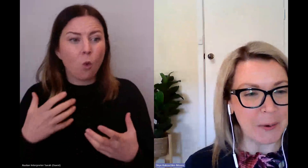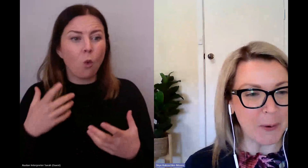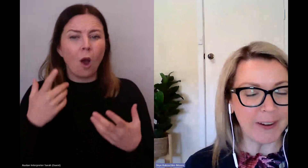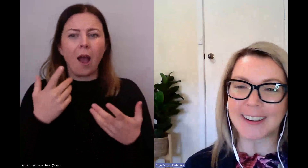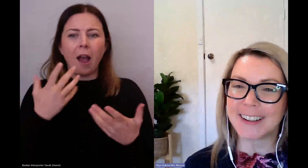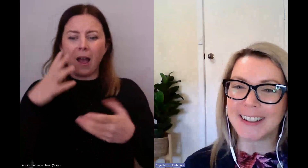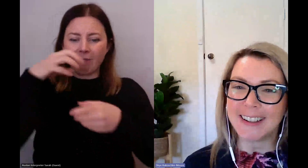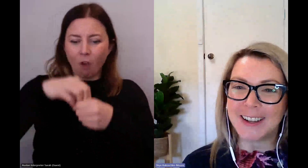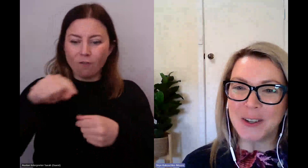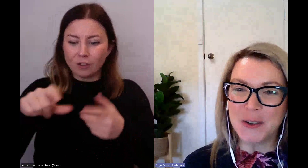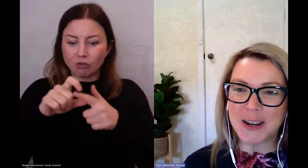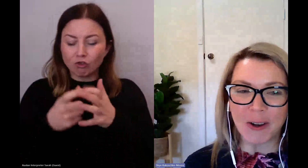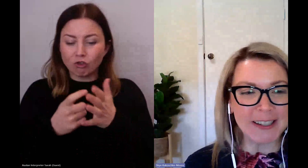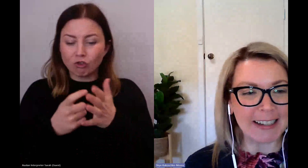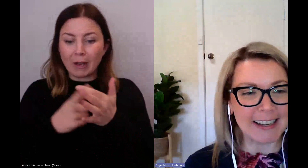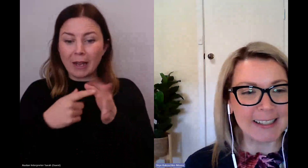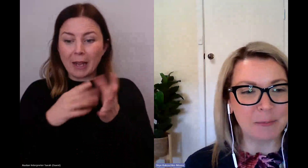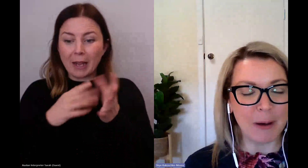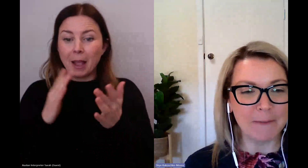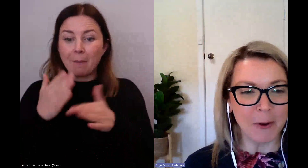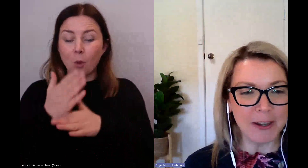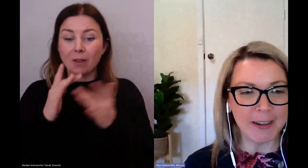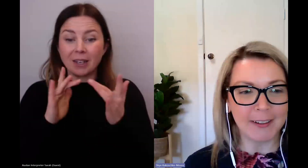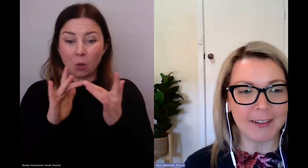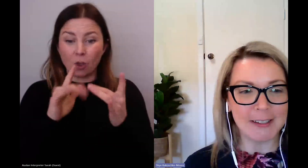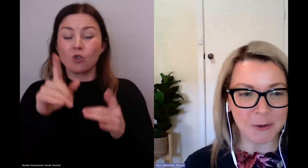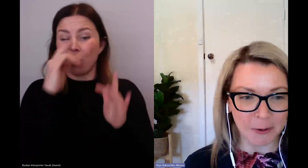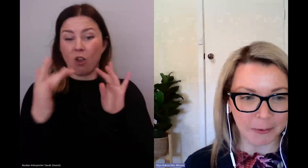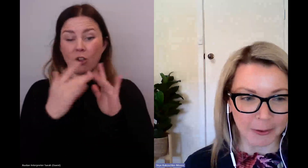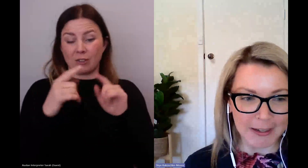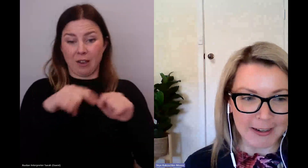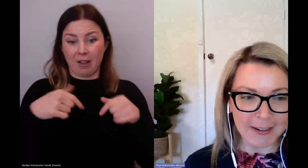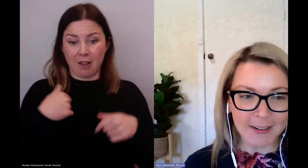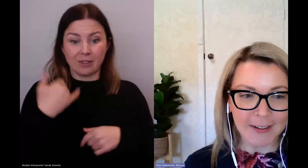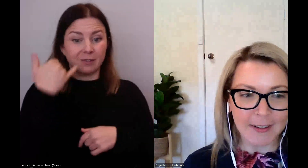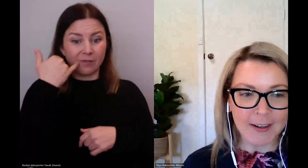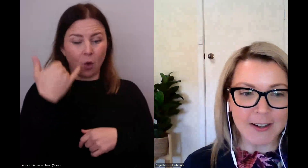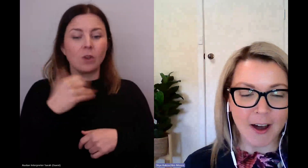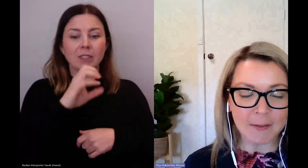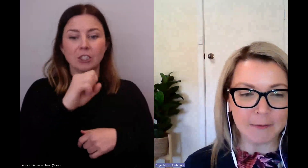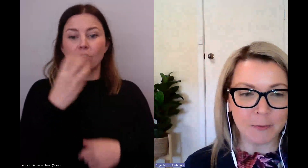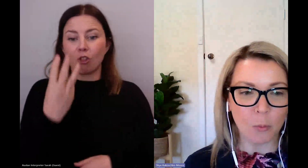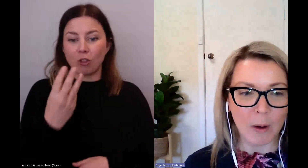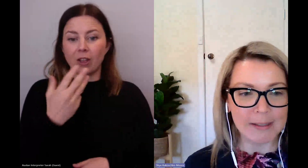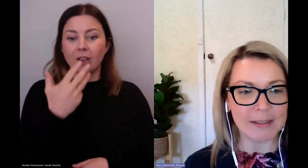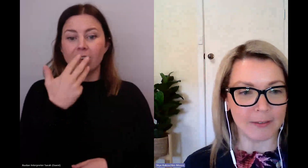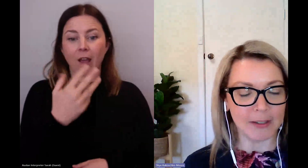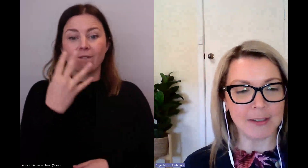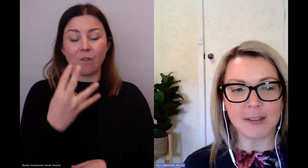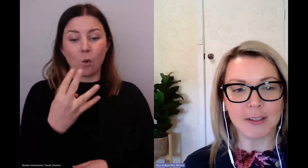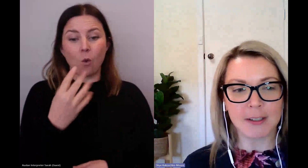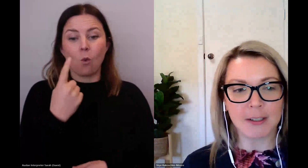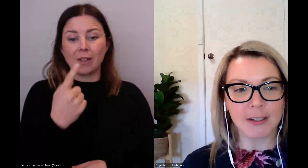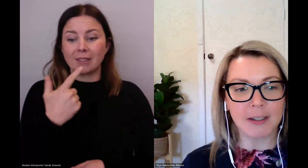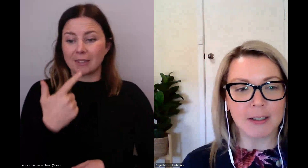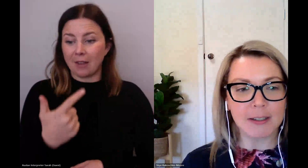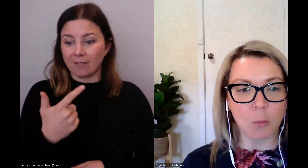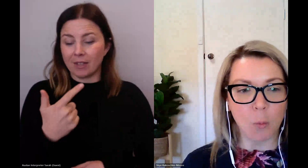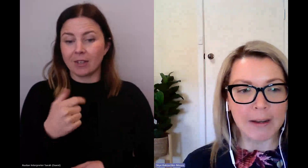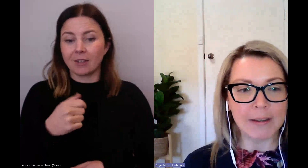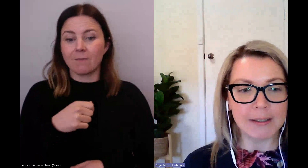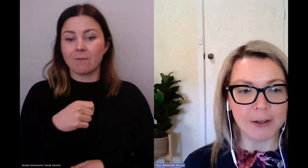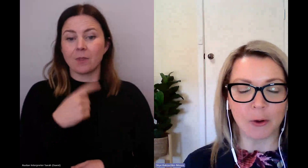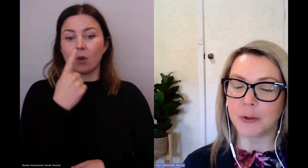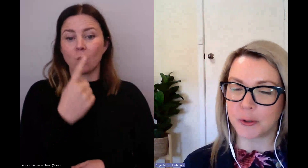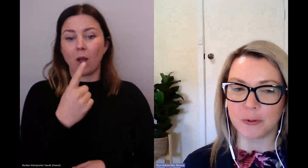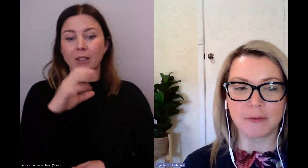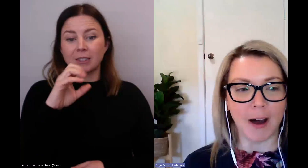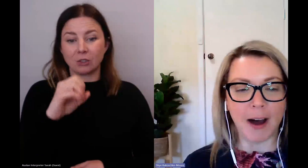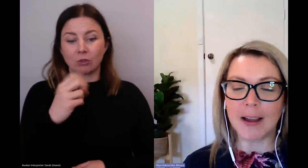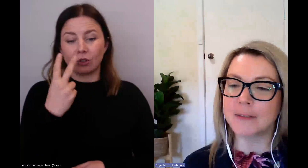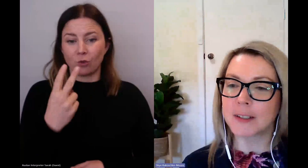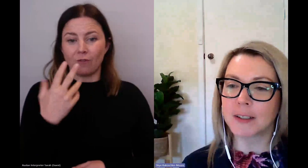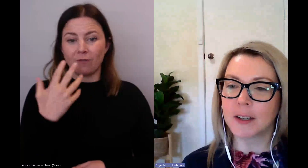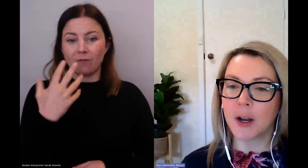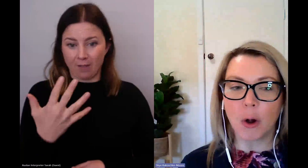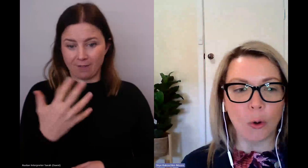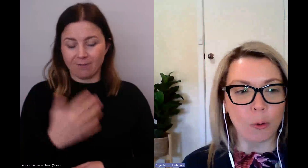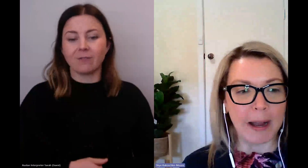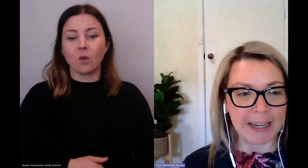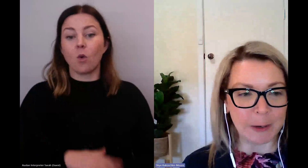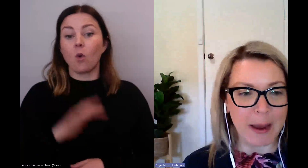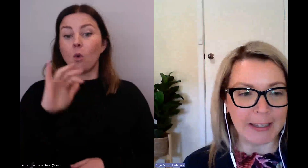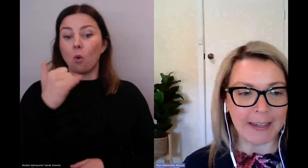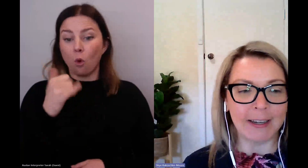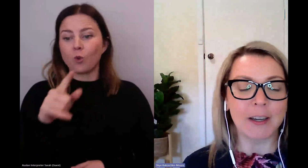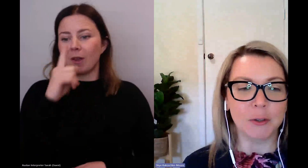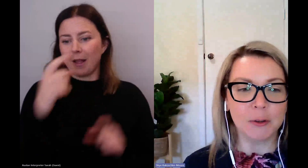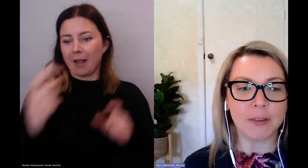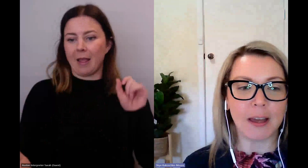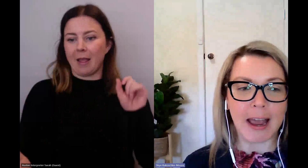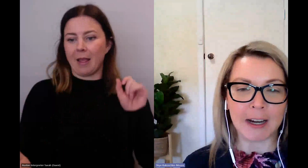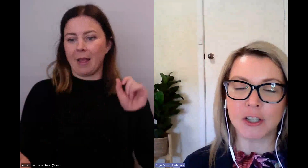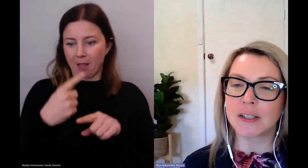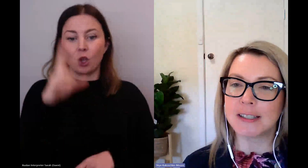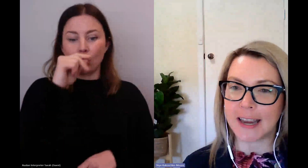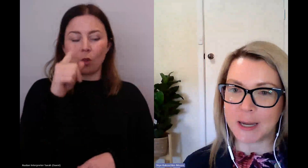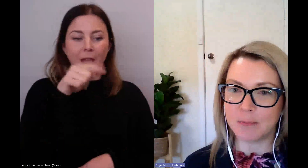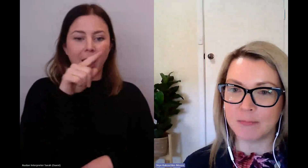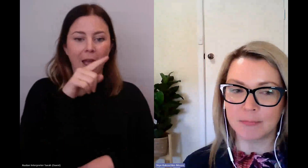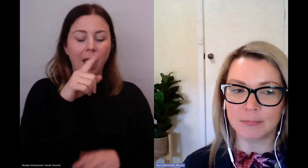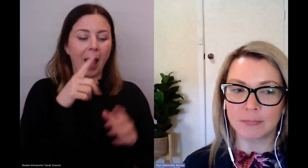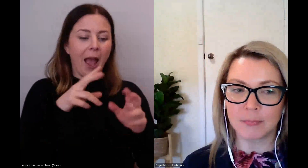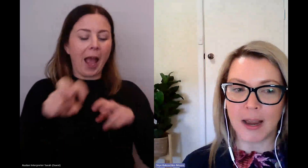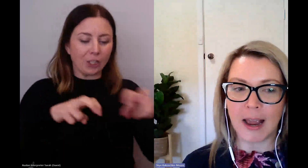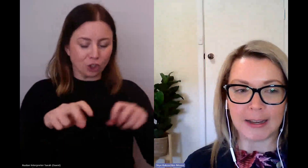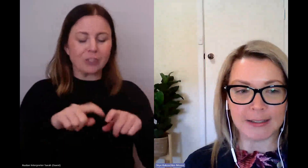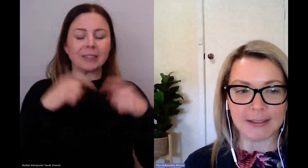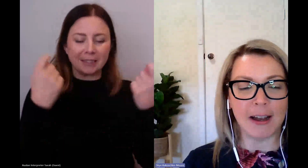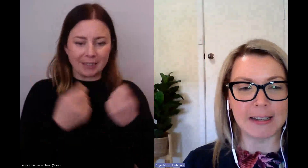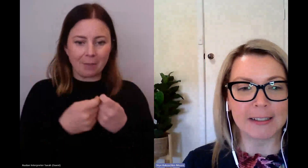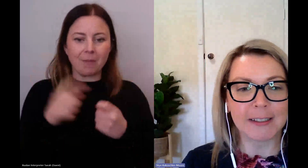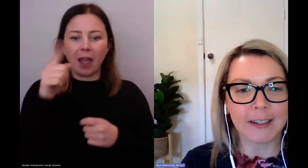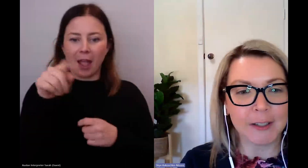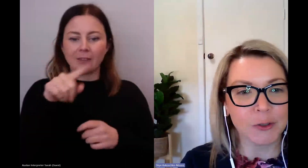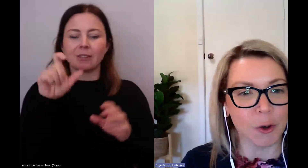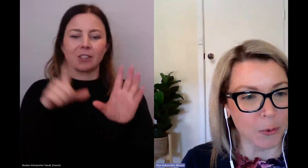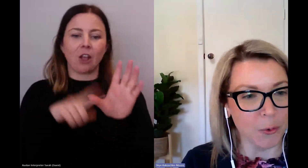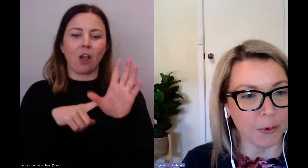You can contact us by phoning 03 9417 1025 or by emailing youthactionteam@cyda.org.au